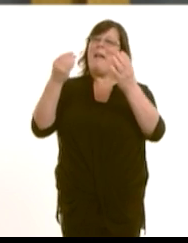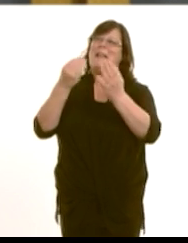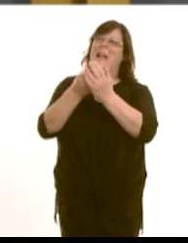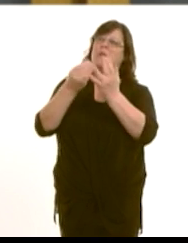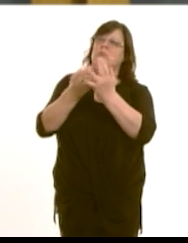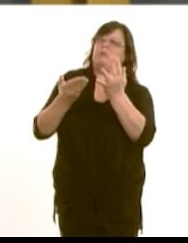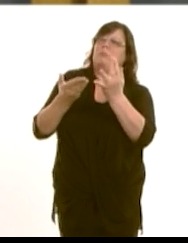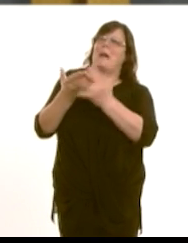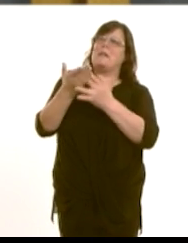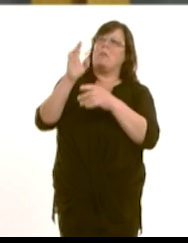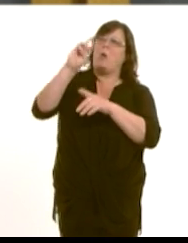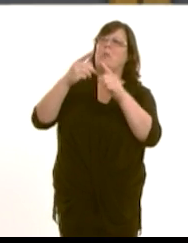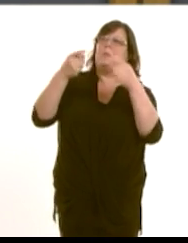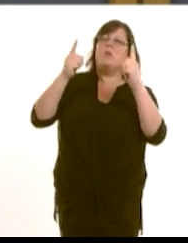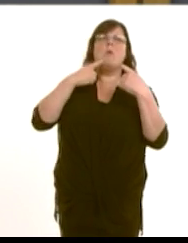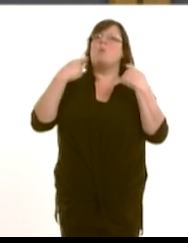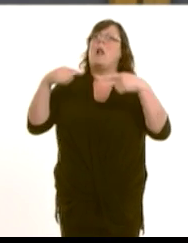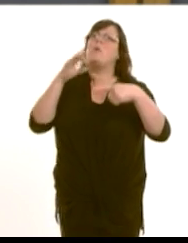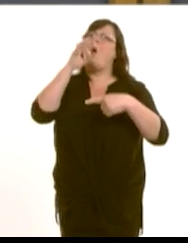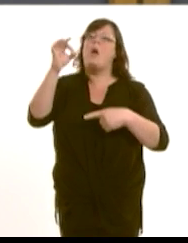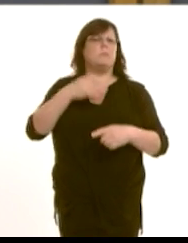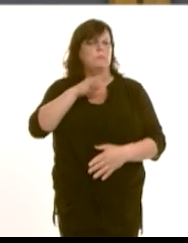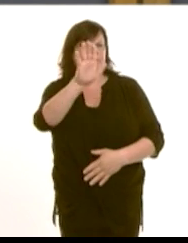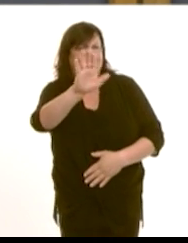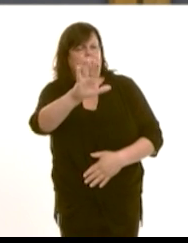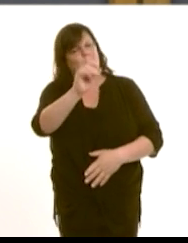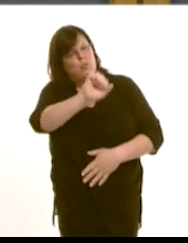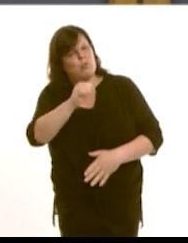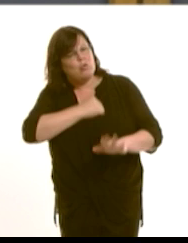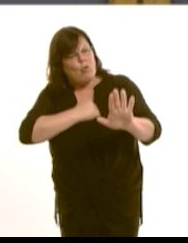Clearly, we do not believe in open Government. So, what are you hiding, First Minister?